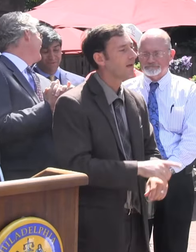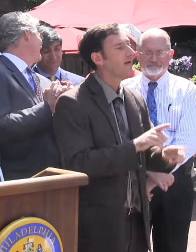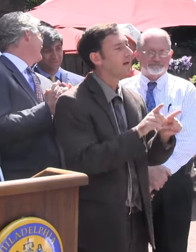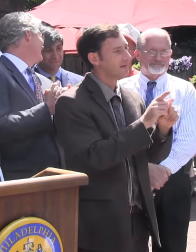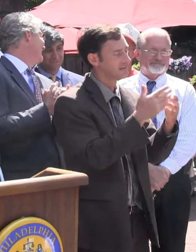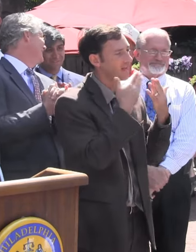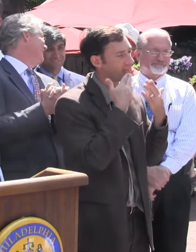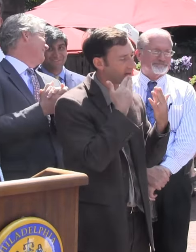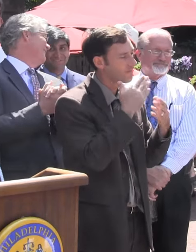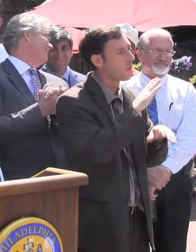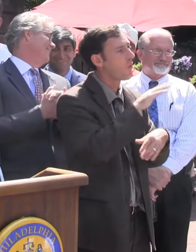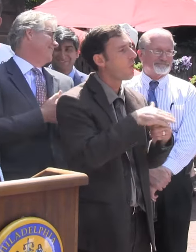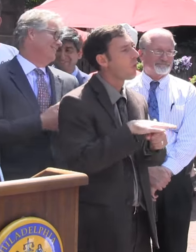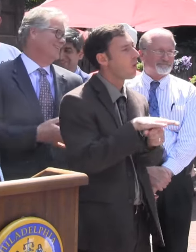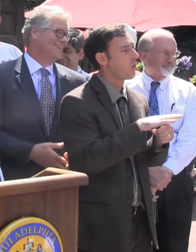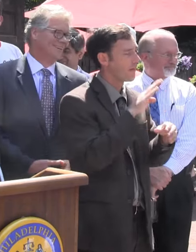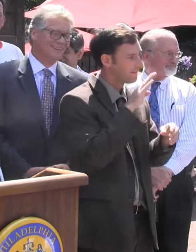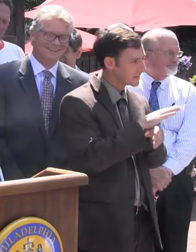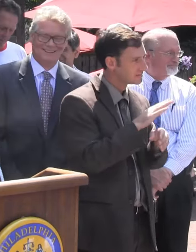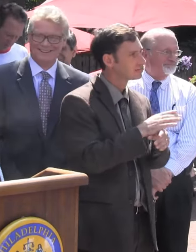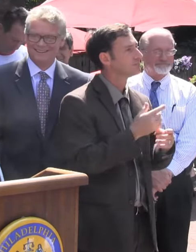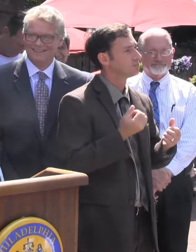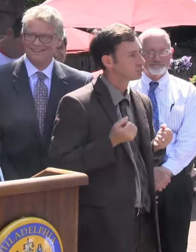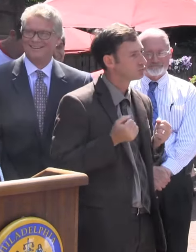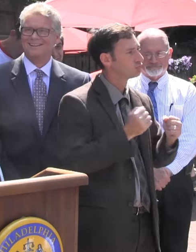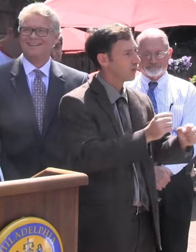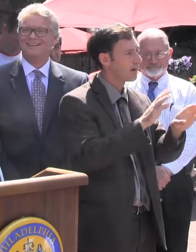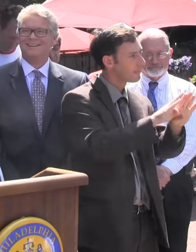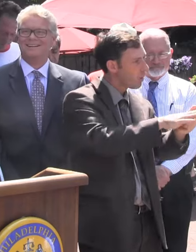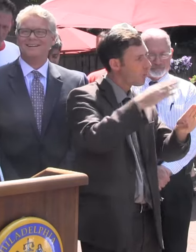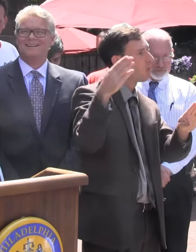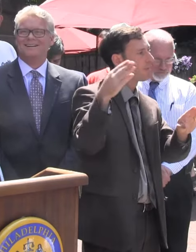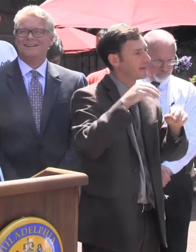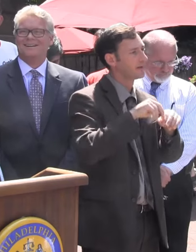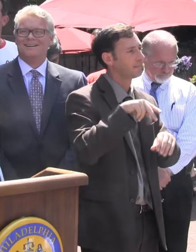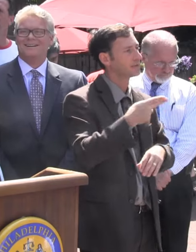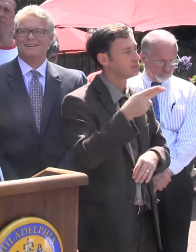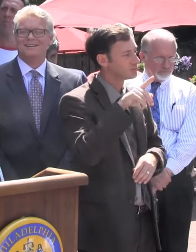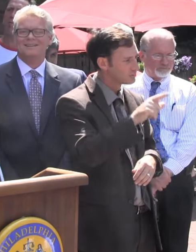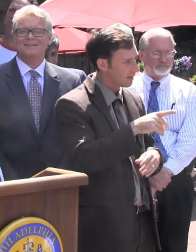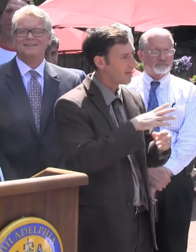you, for all the local businesses making the effort to be openinPHL, and displaying their